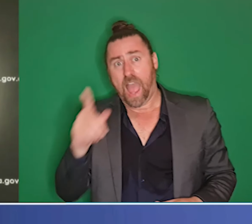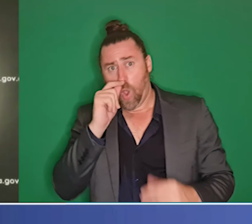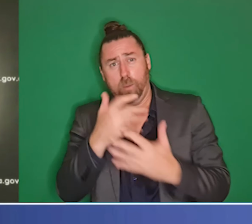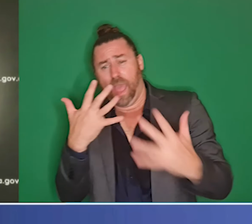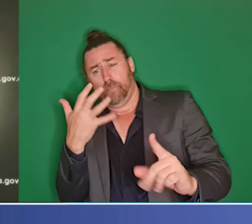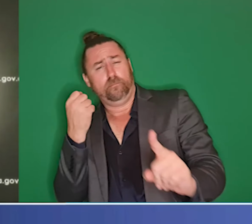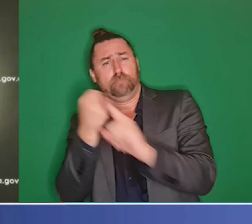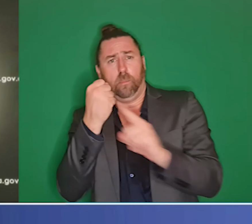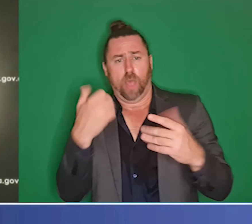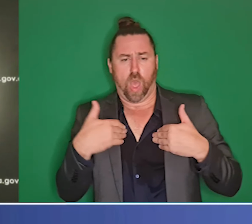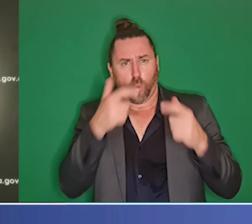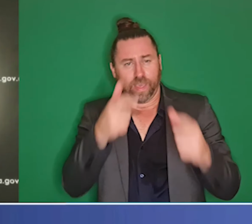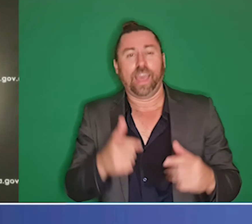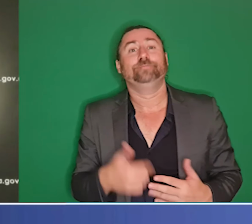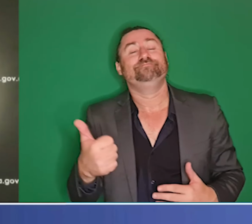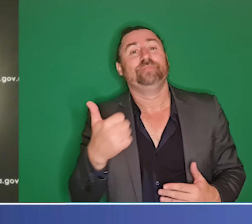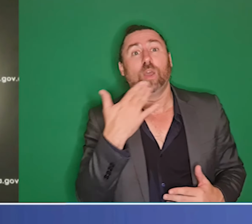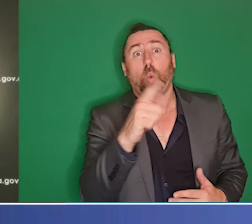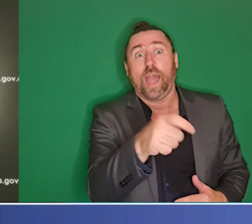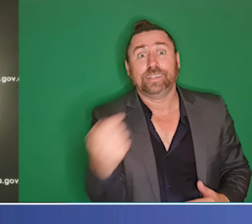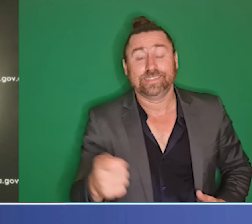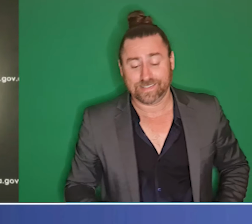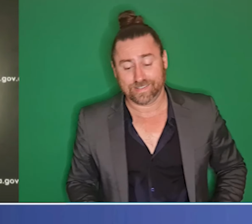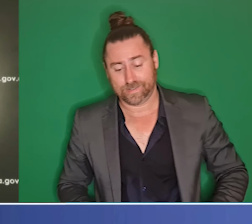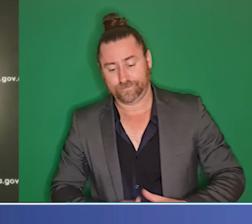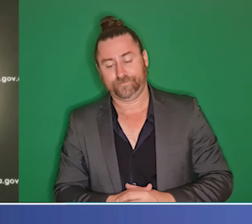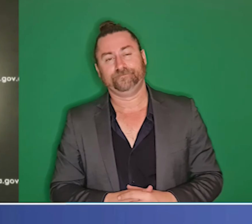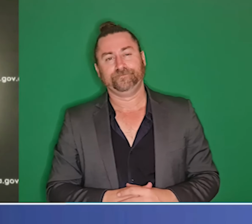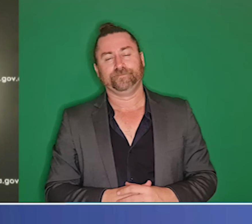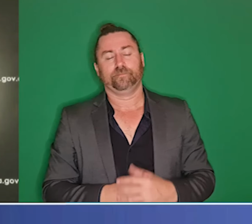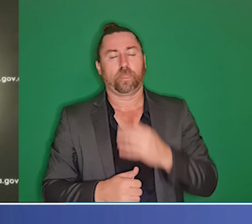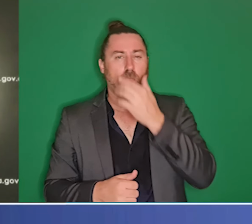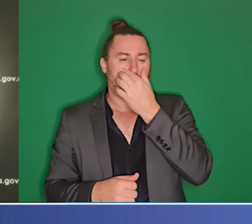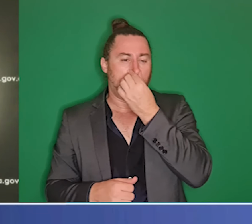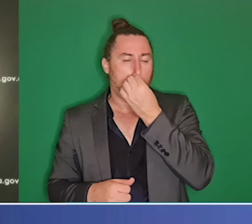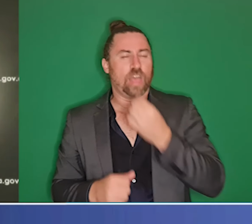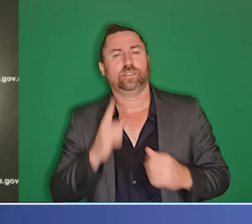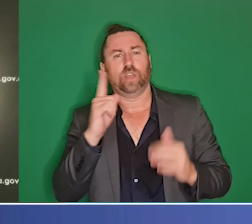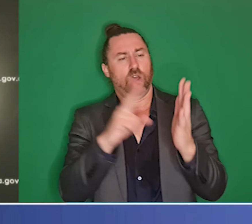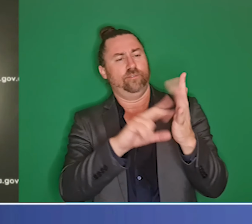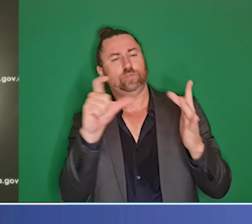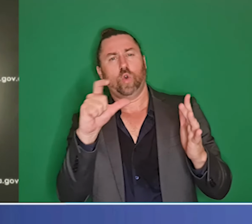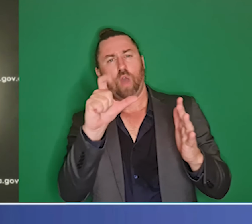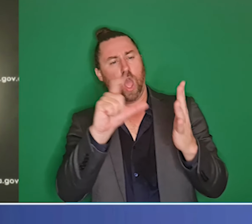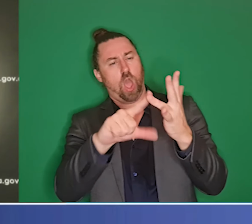where it's vitally needed. Next, please. Sorry, just on Victoria's code brown order,